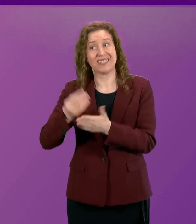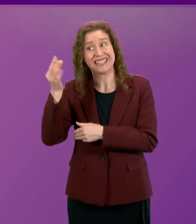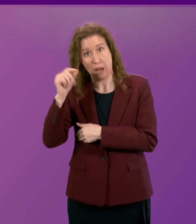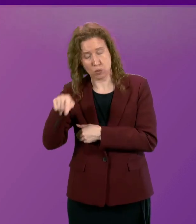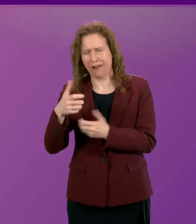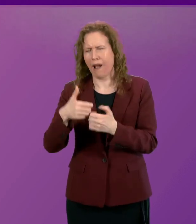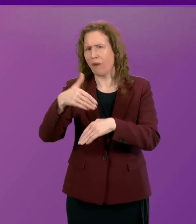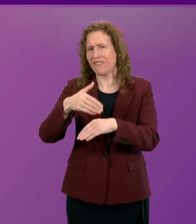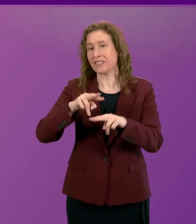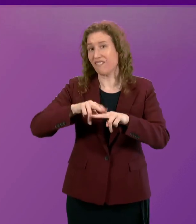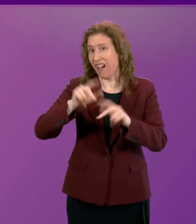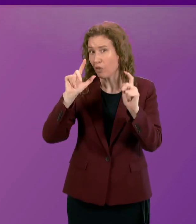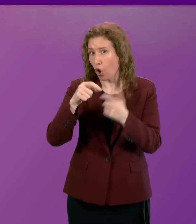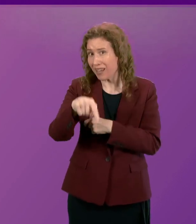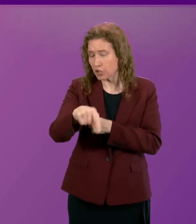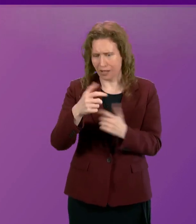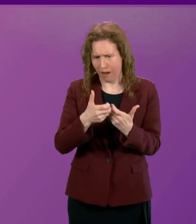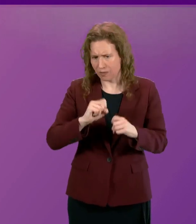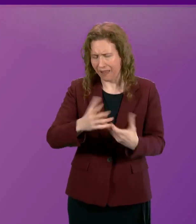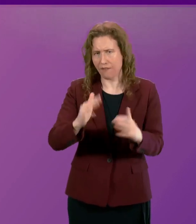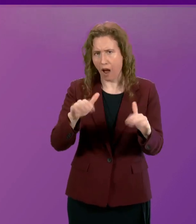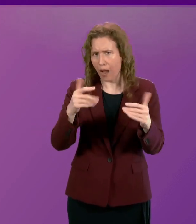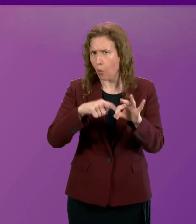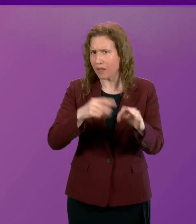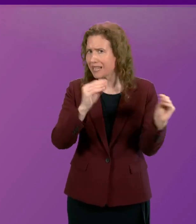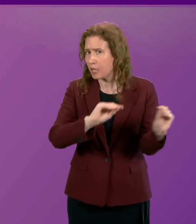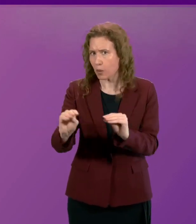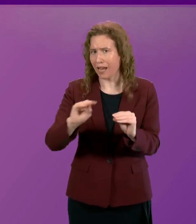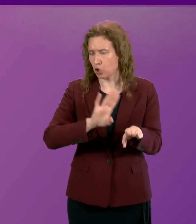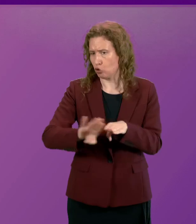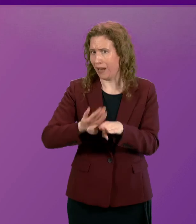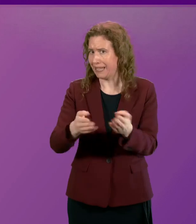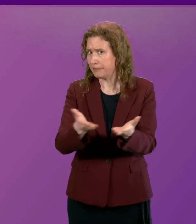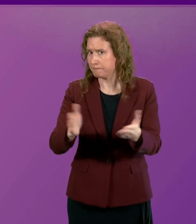have on the ability of Fife College to deliver high-quality education and training opportunities?